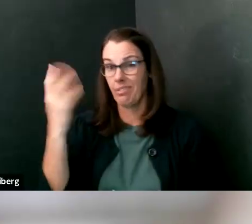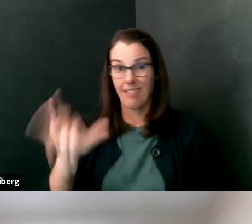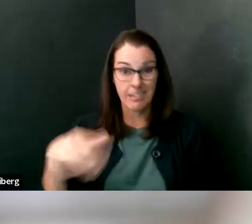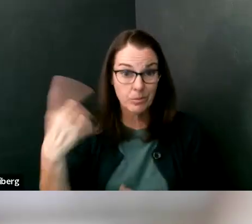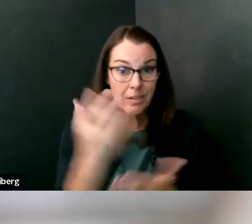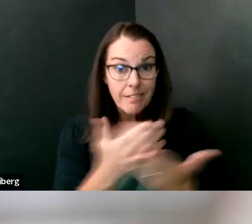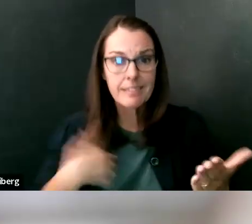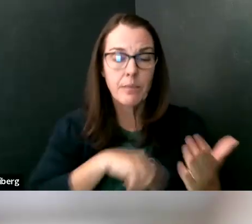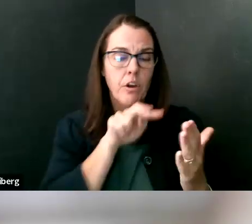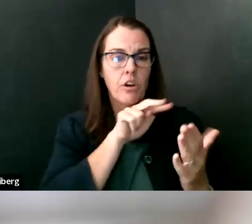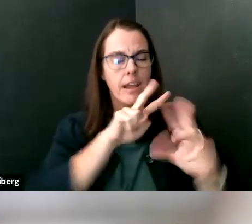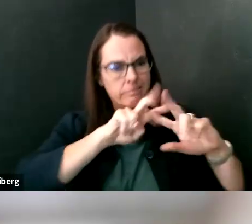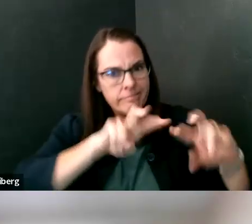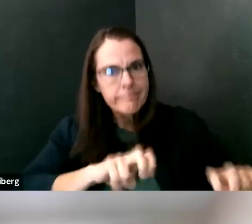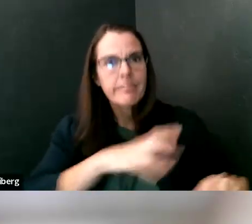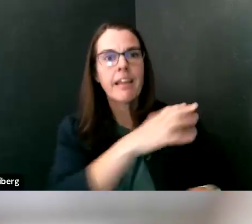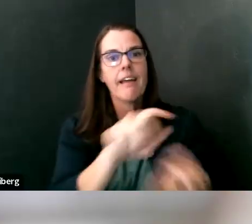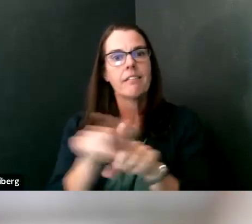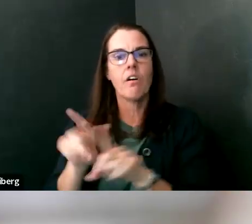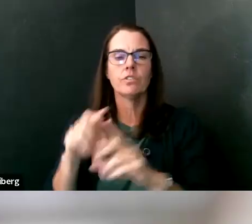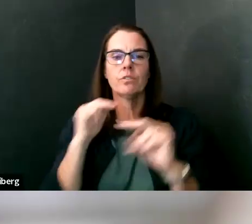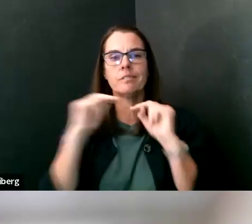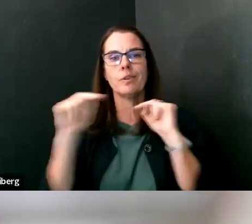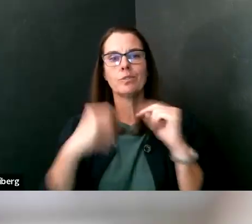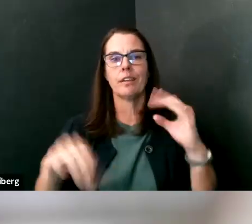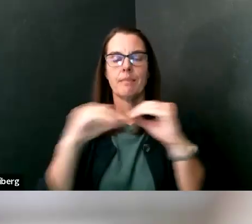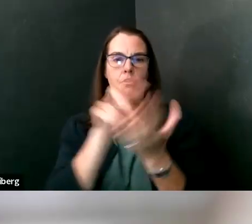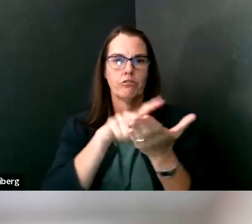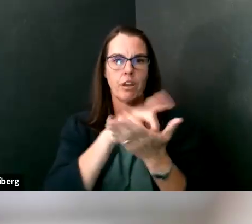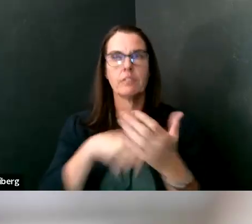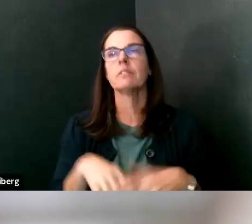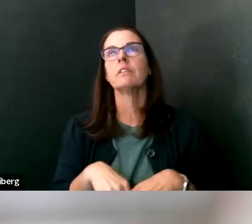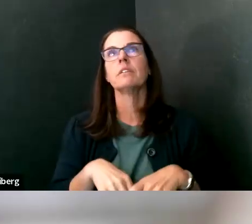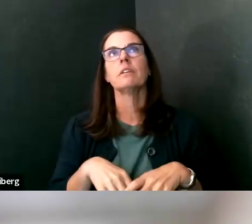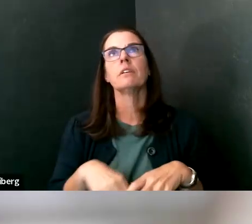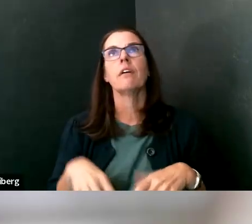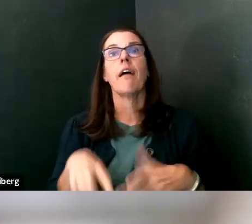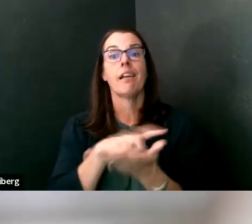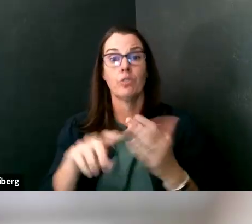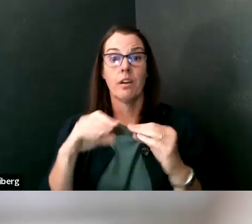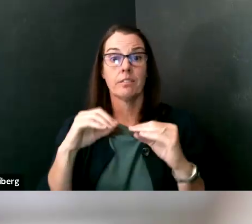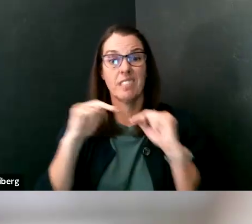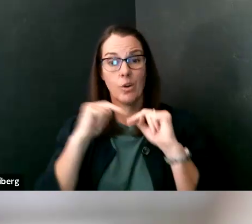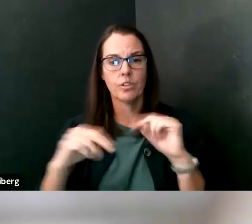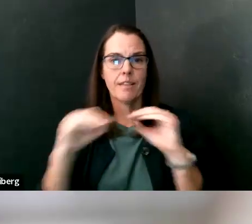addition to negotiating more drugs, negotiating drugs sooner, and also as Remy mentioned,